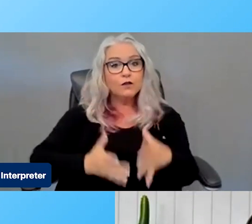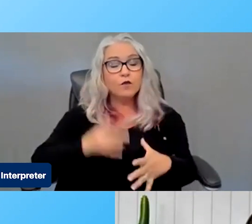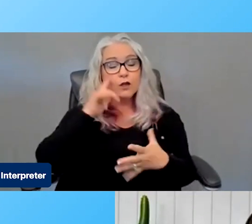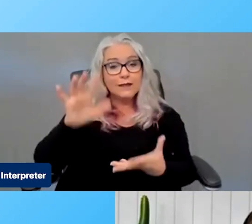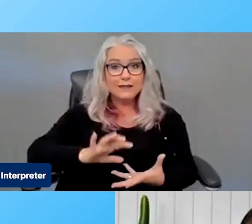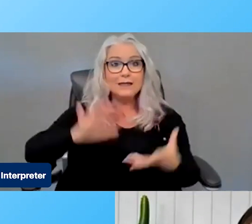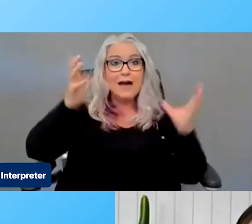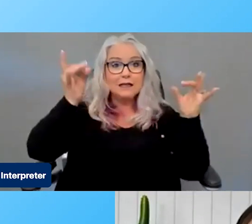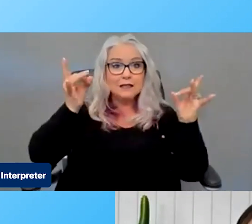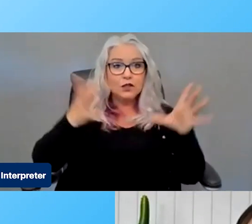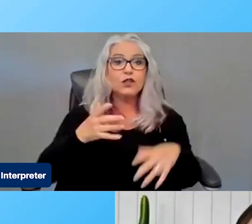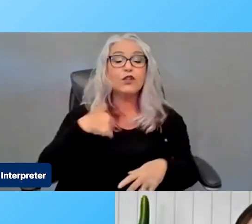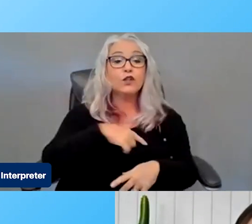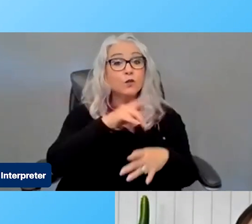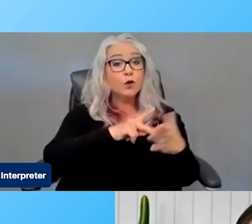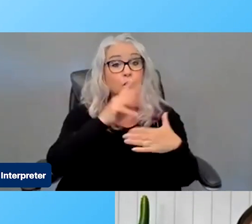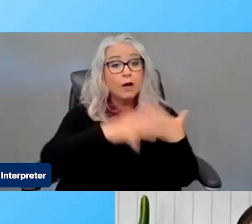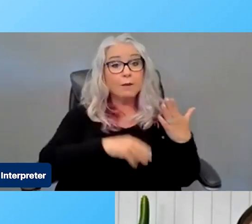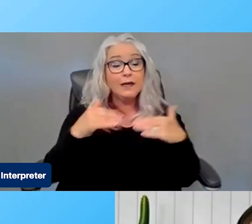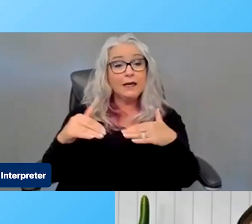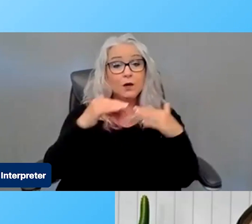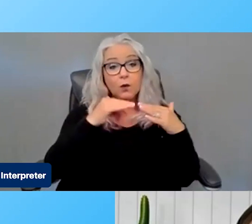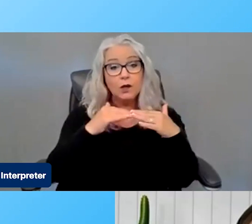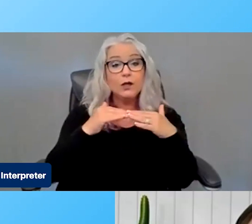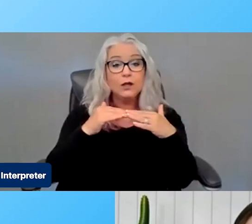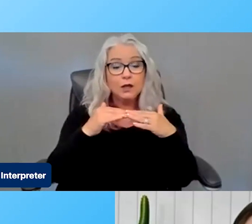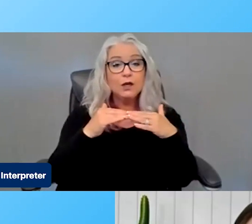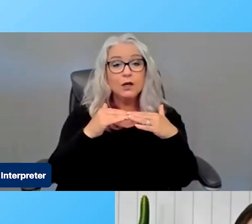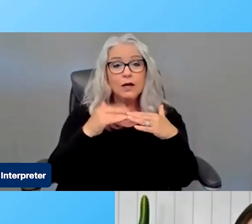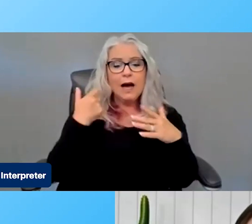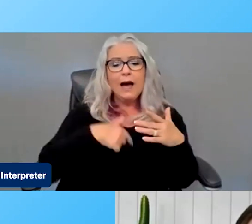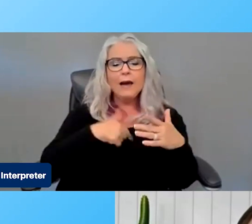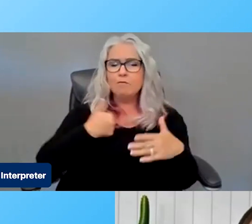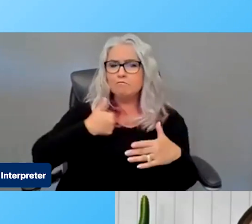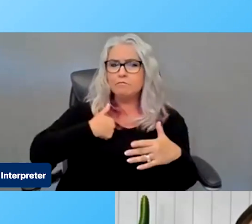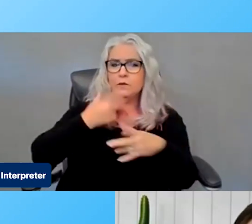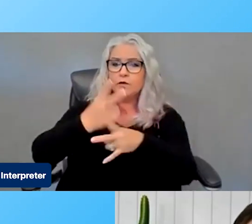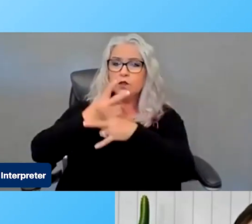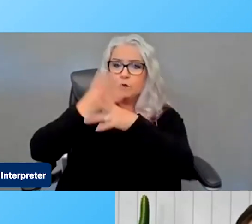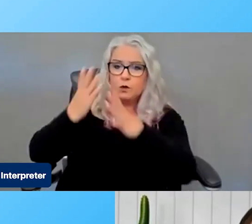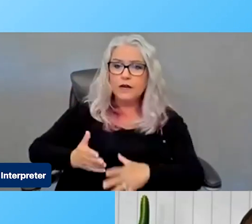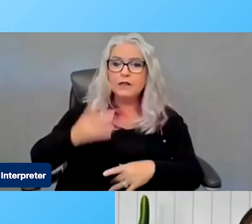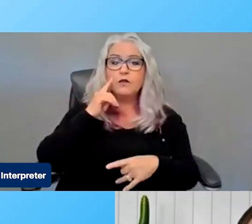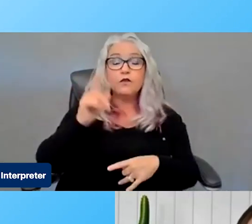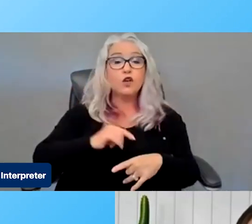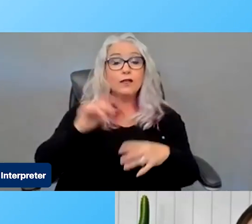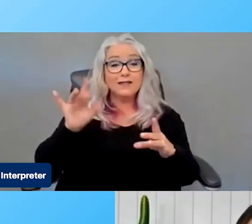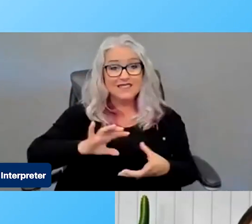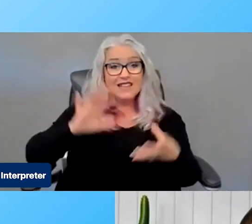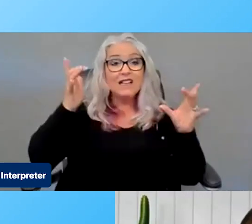justice works where I supervise and over see our disaster resilience program that